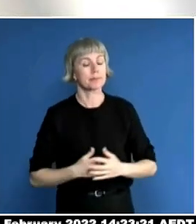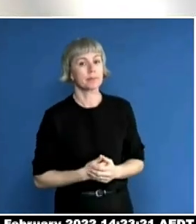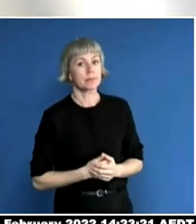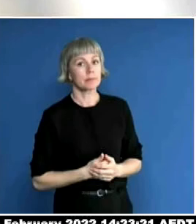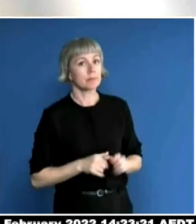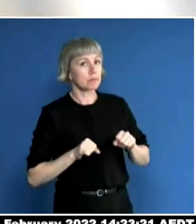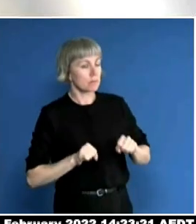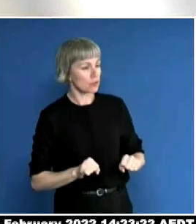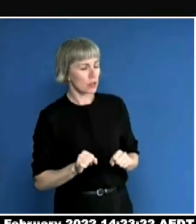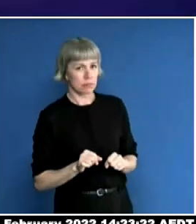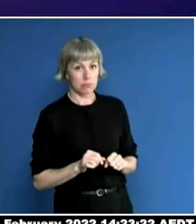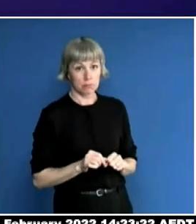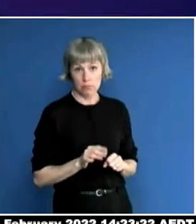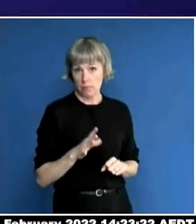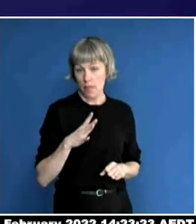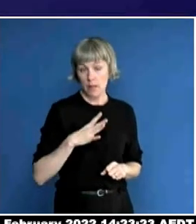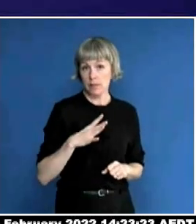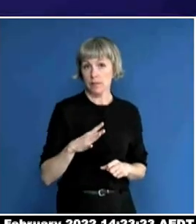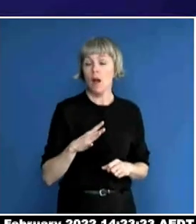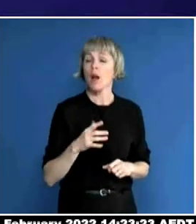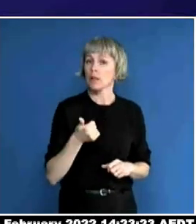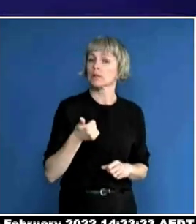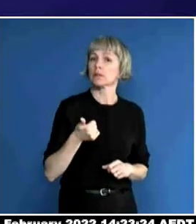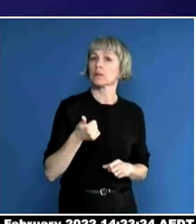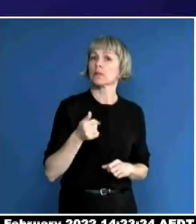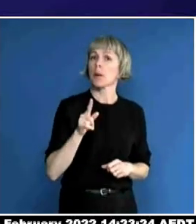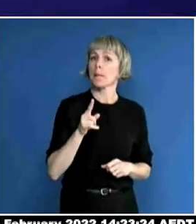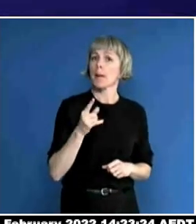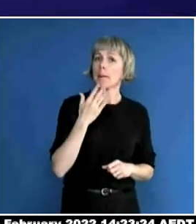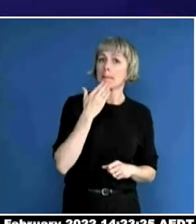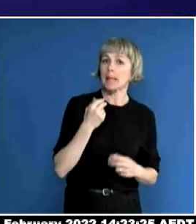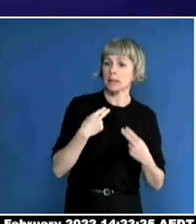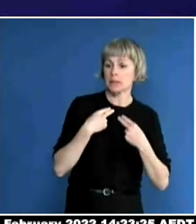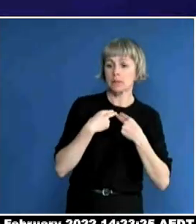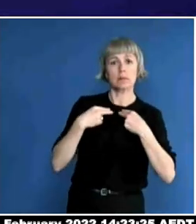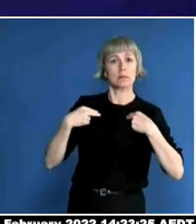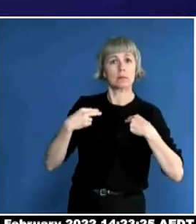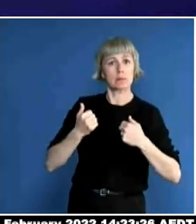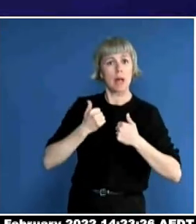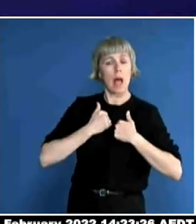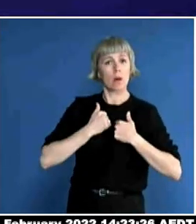But I would ask Ms Eastman to give Mzia just the opportunity to respond to some of the